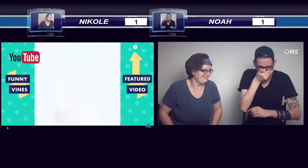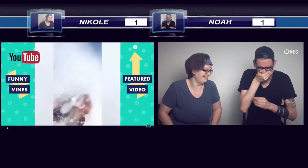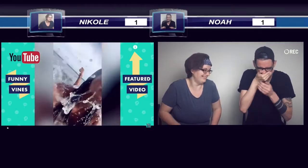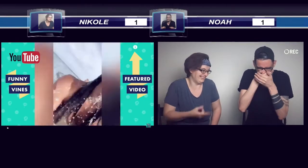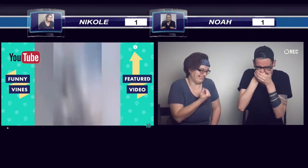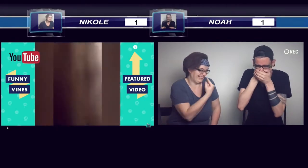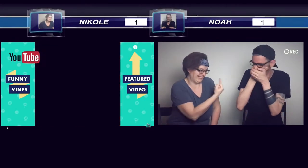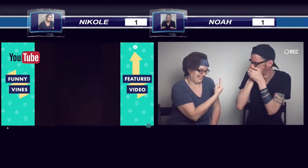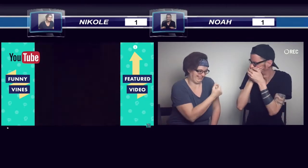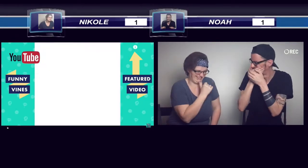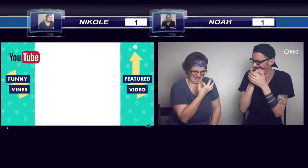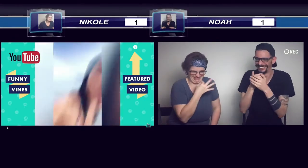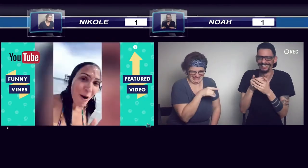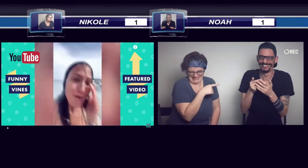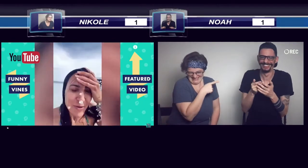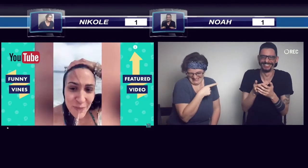You are not much better either!